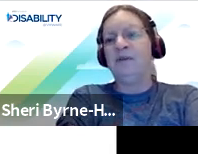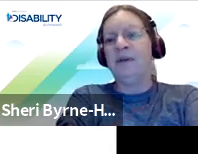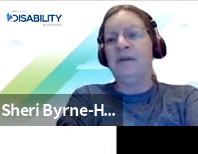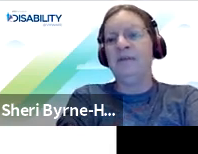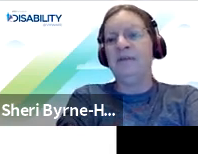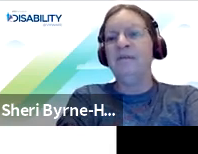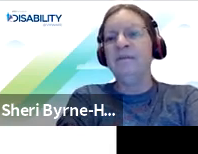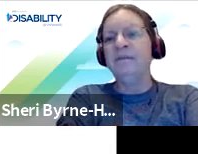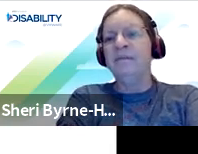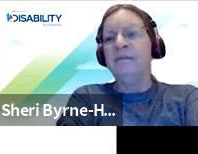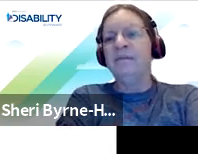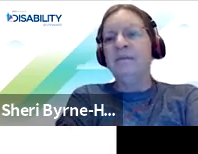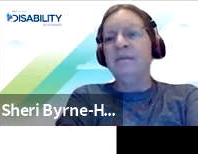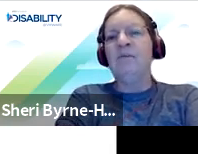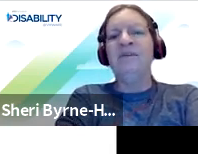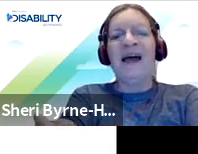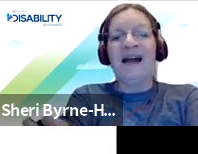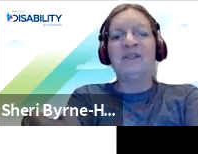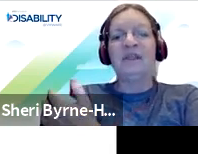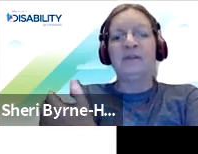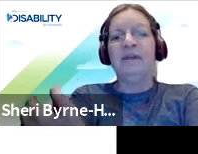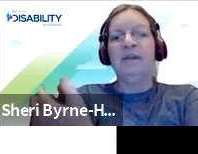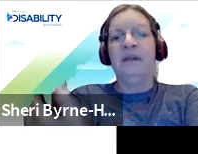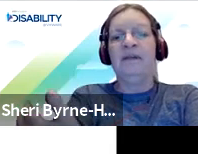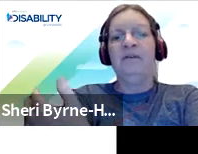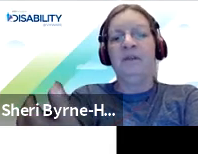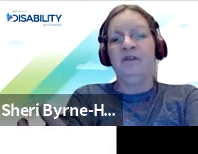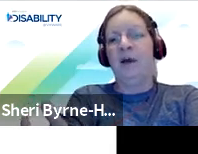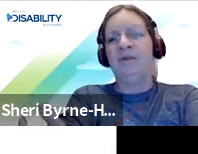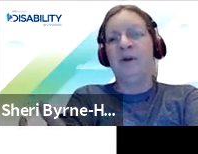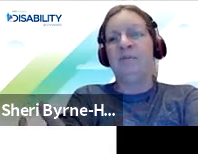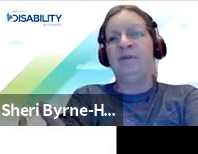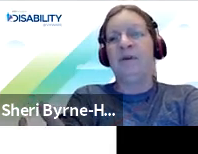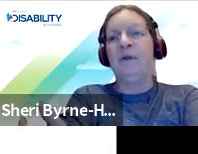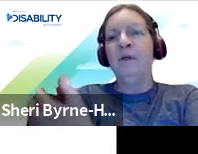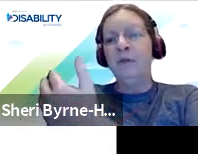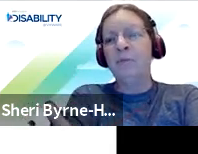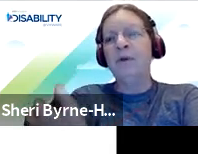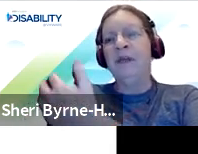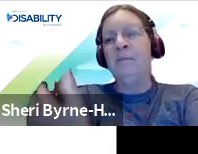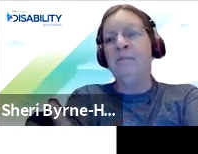that, a mayor retailer, let's say the initials are BBB, we'll leave it at that. And one of the requirements was